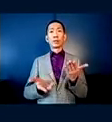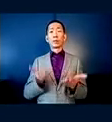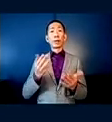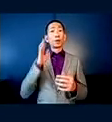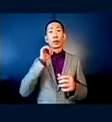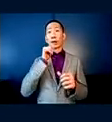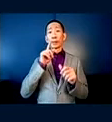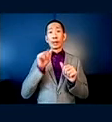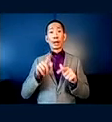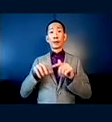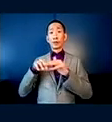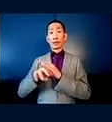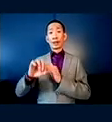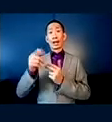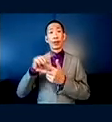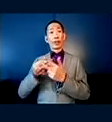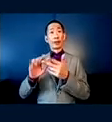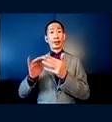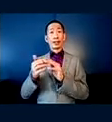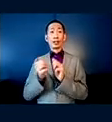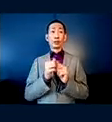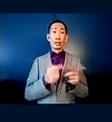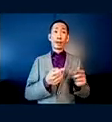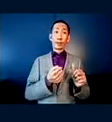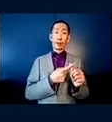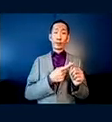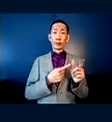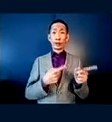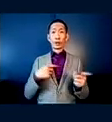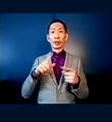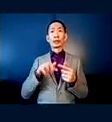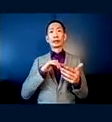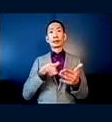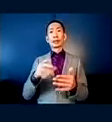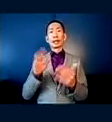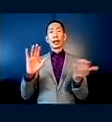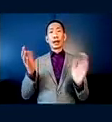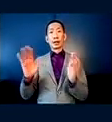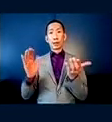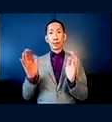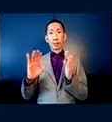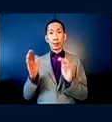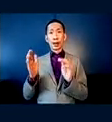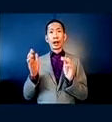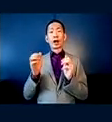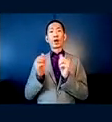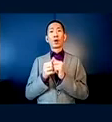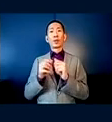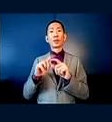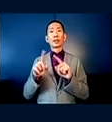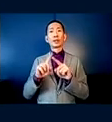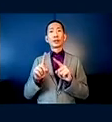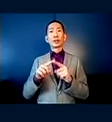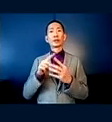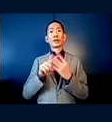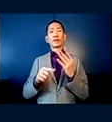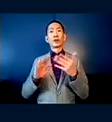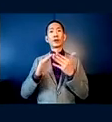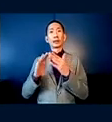IF IT WASN'T FOR THEM WE PROBABLY WOULDN'T HAVE GONE TO THE OTHER CITIES. WE NEEDED TO STUDY AND COMPARE